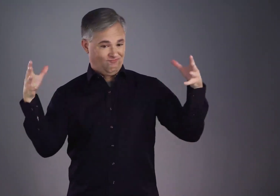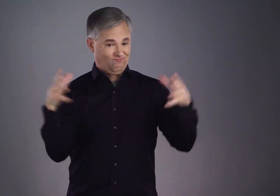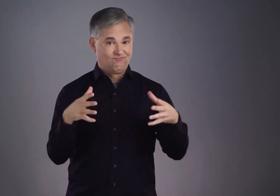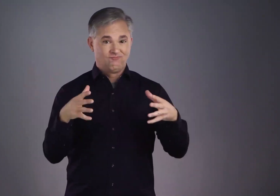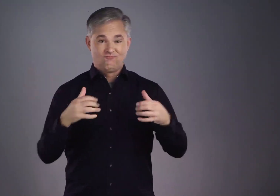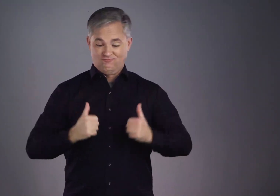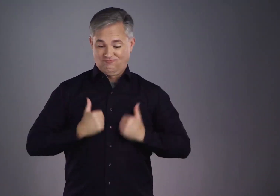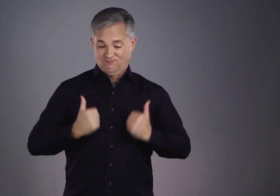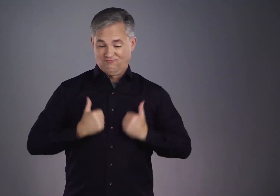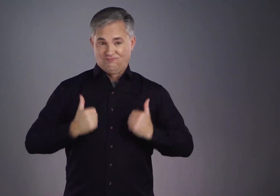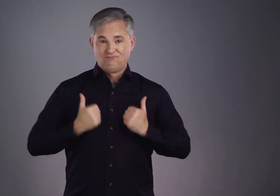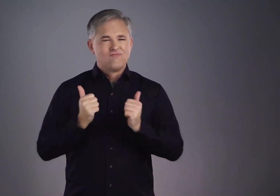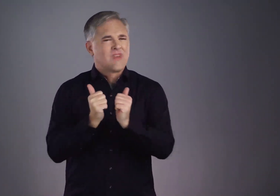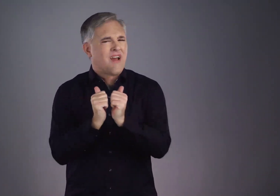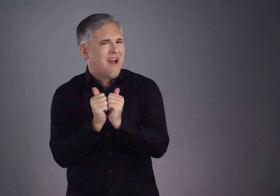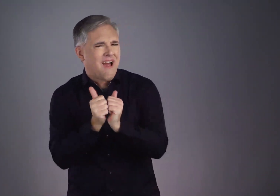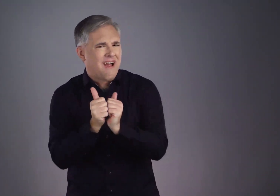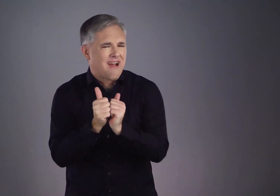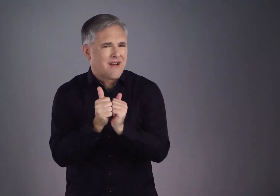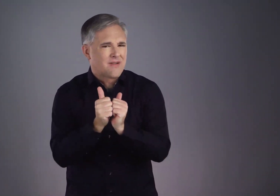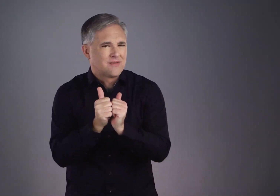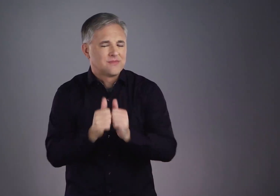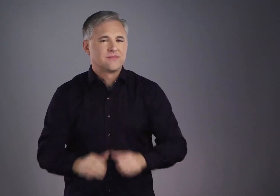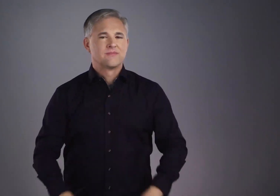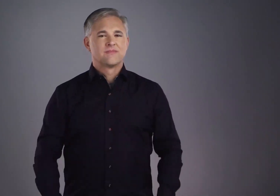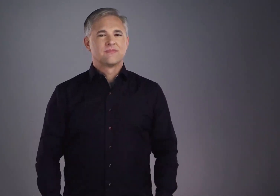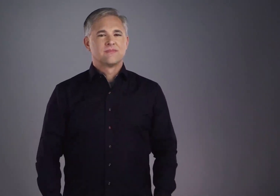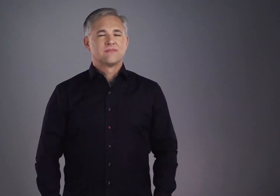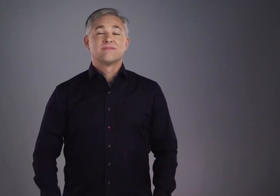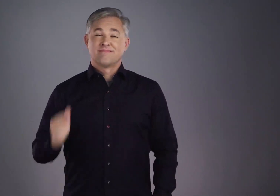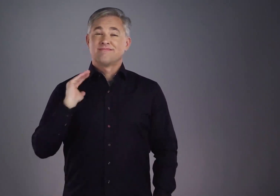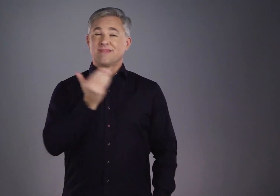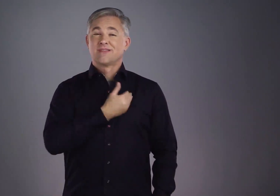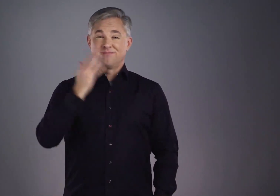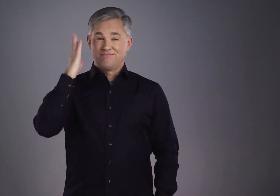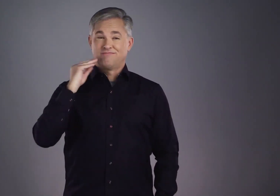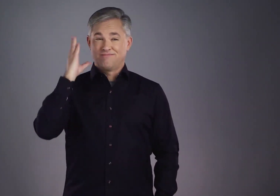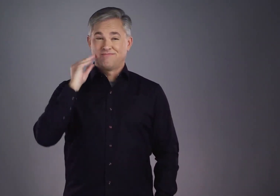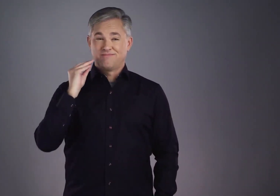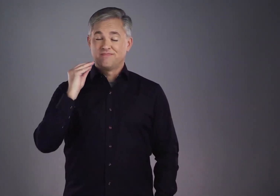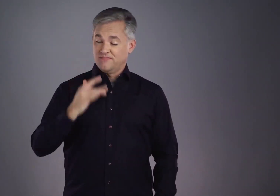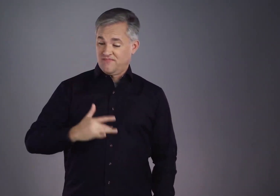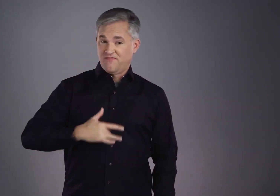to those ever-urgent questions, “How can A.A. best function?”